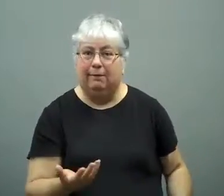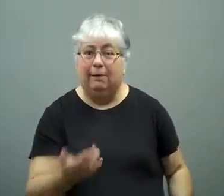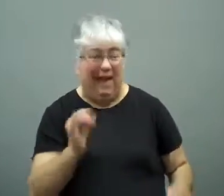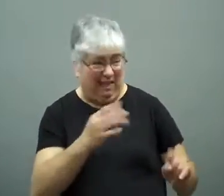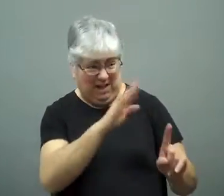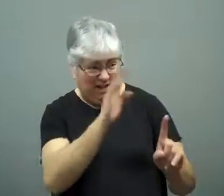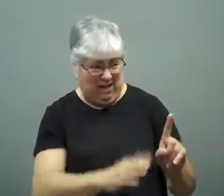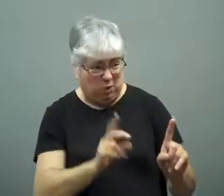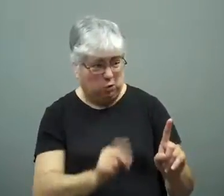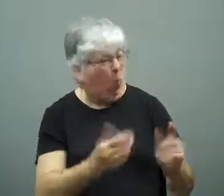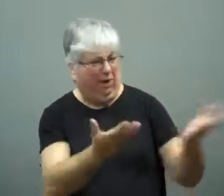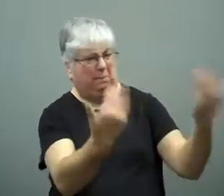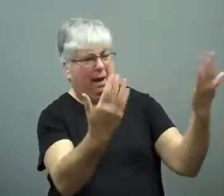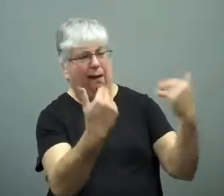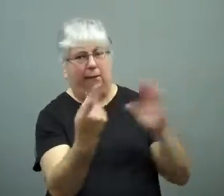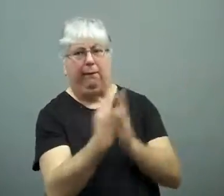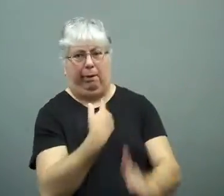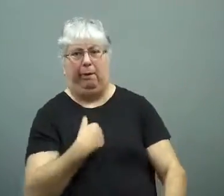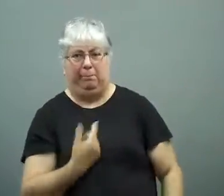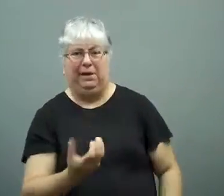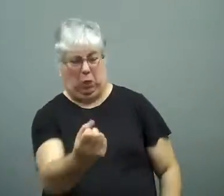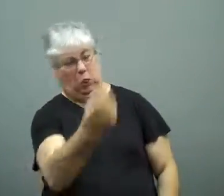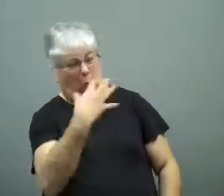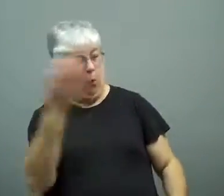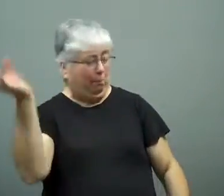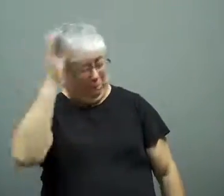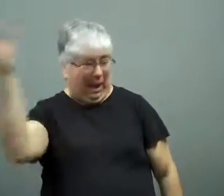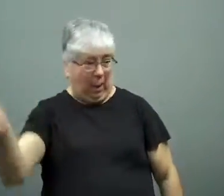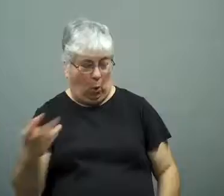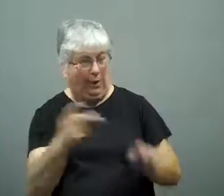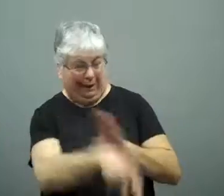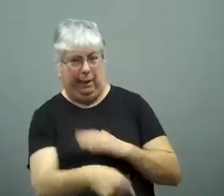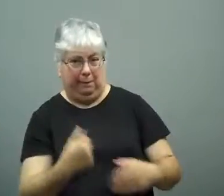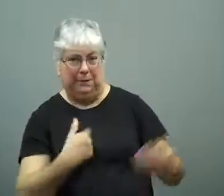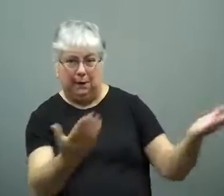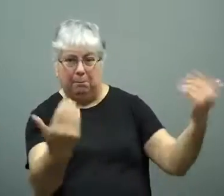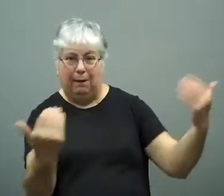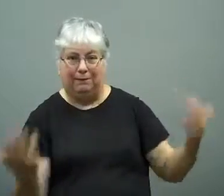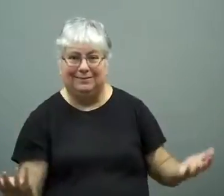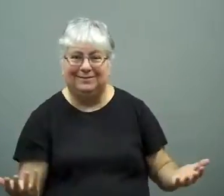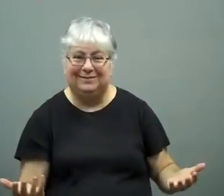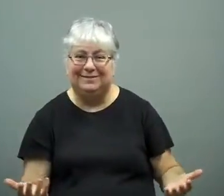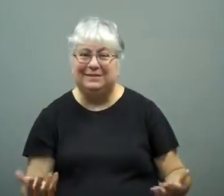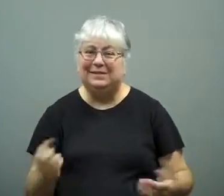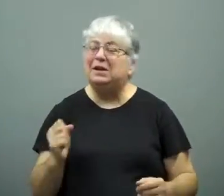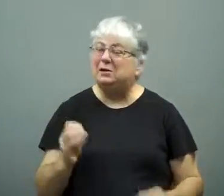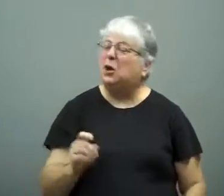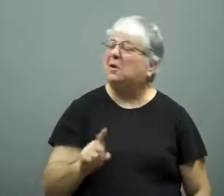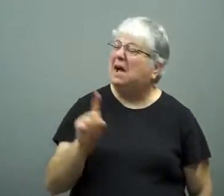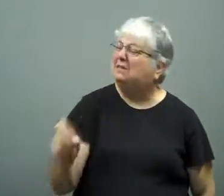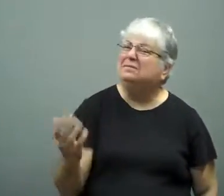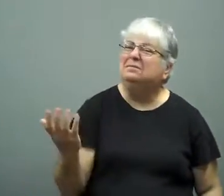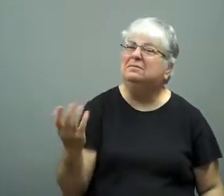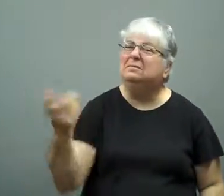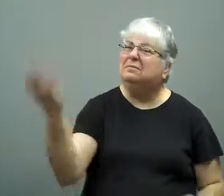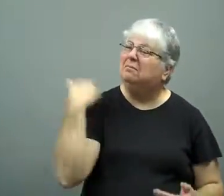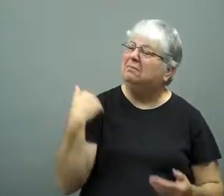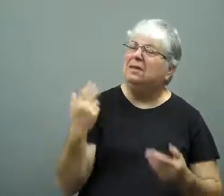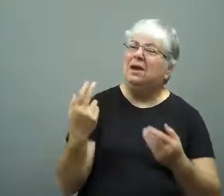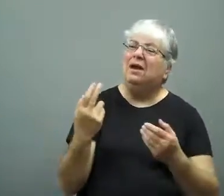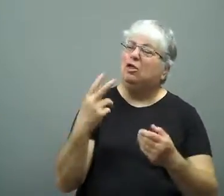Anyone who never has, should come kill her,